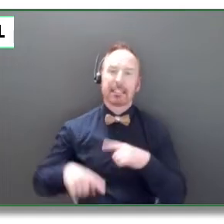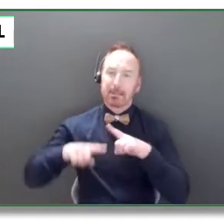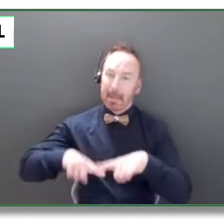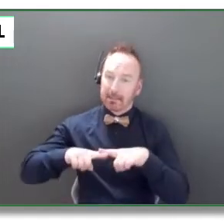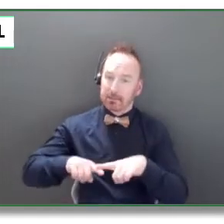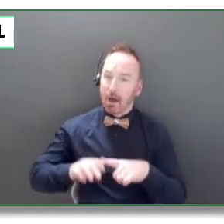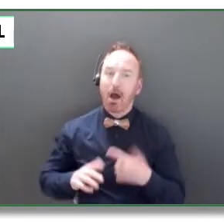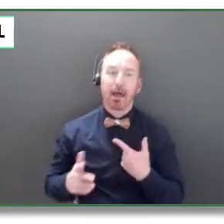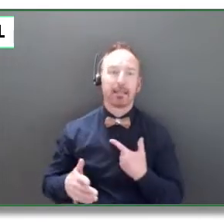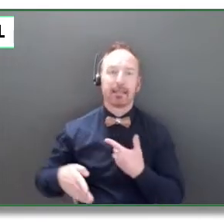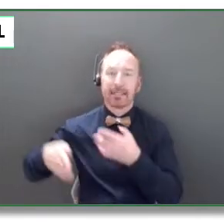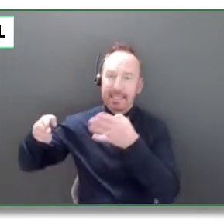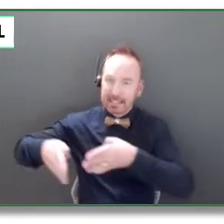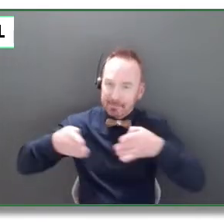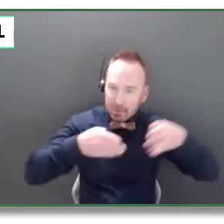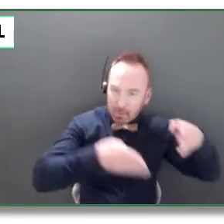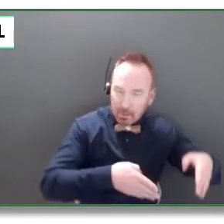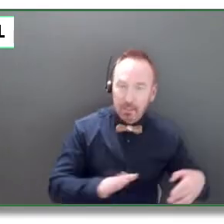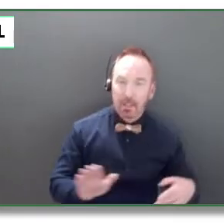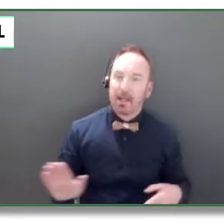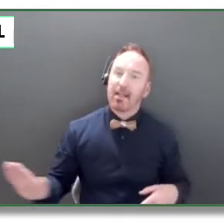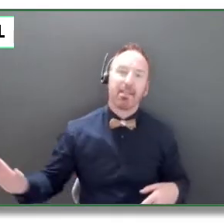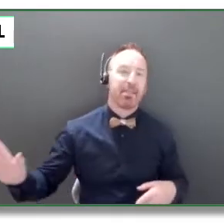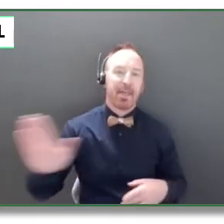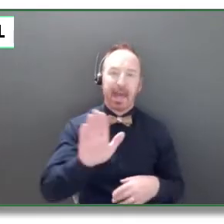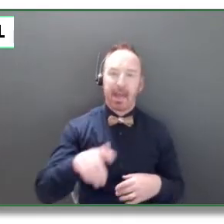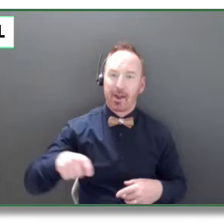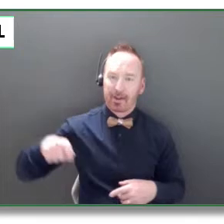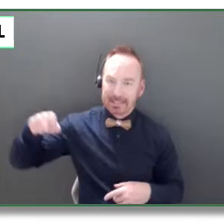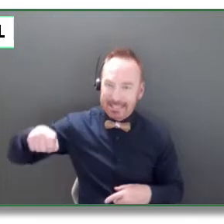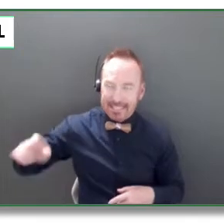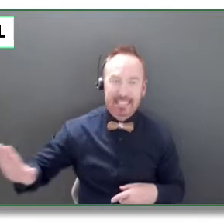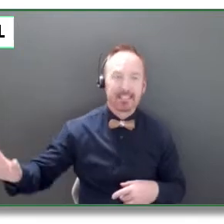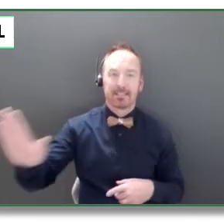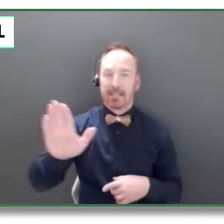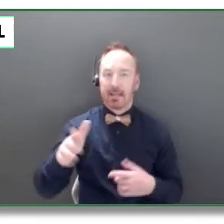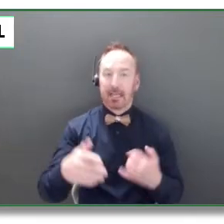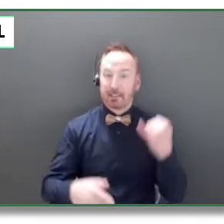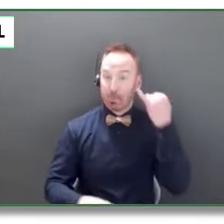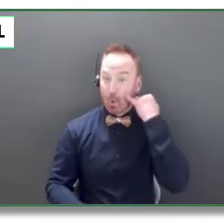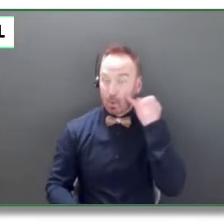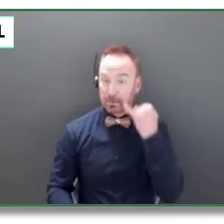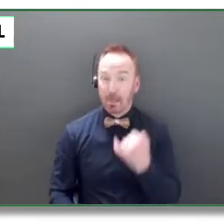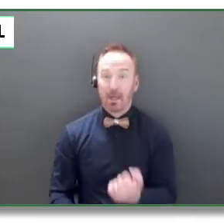device may be be used for example, if a three-wheel hand cycle is being used.